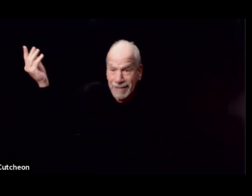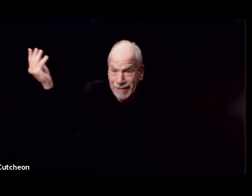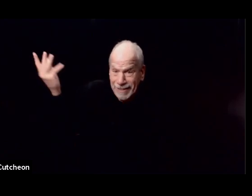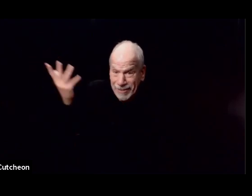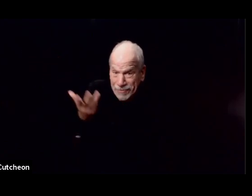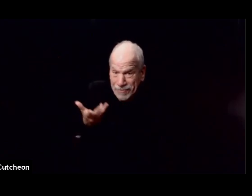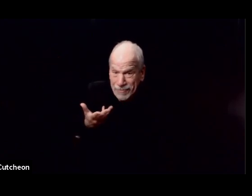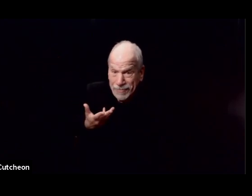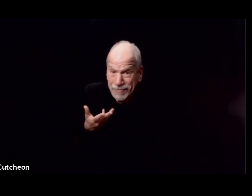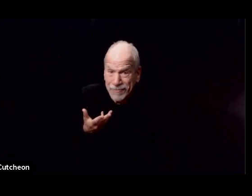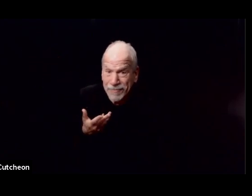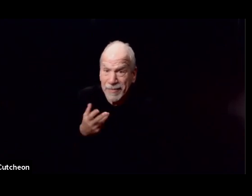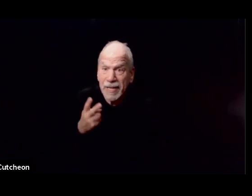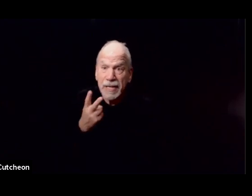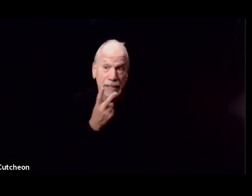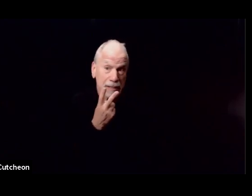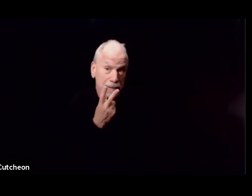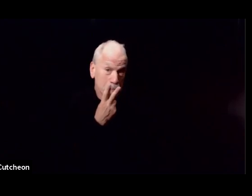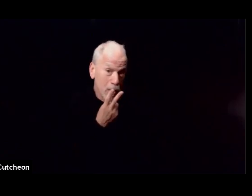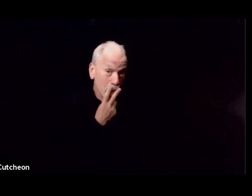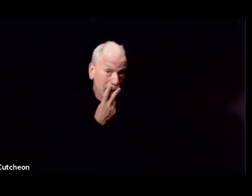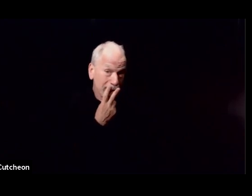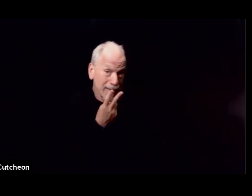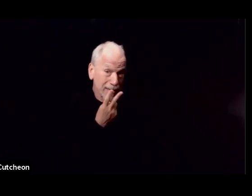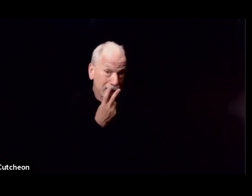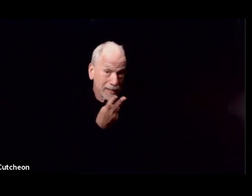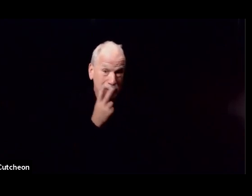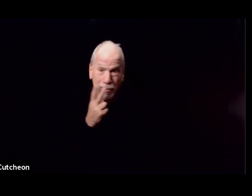higher risk group for severe illness from COVID-19.